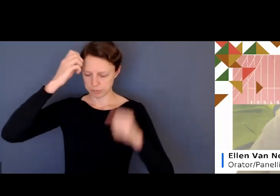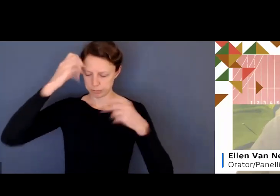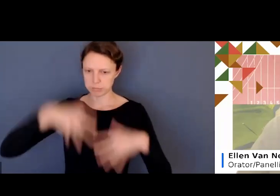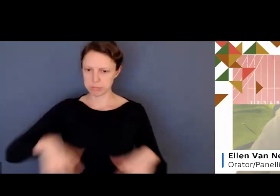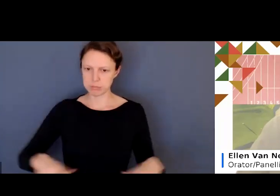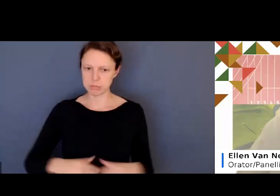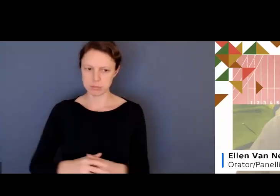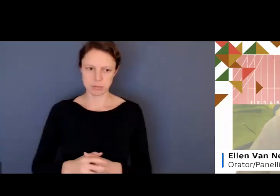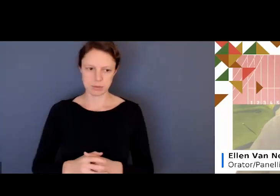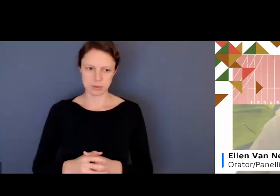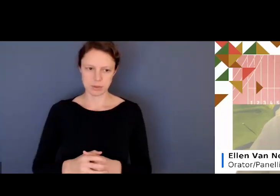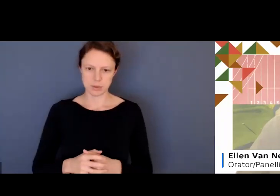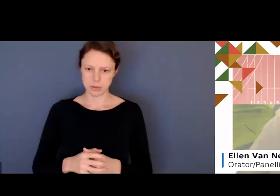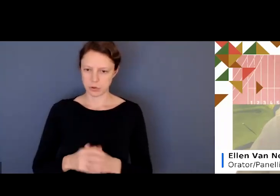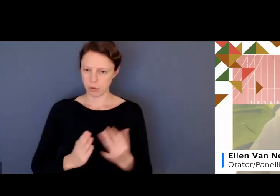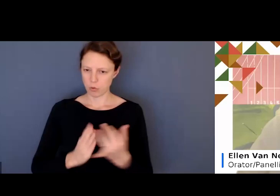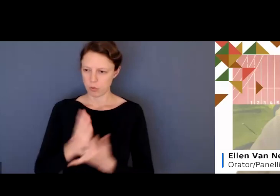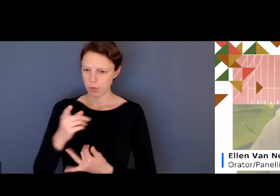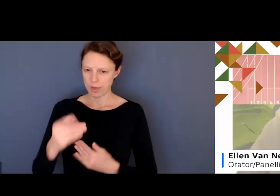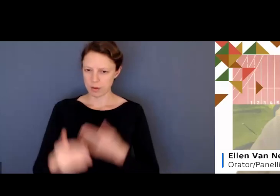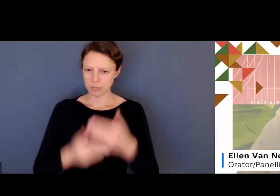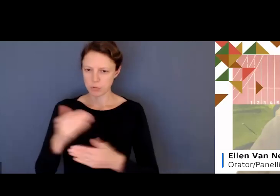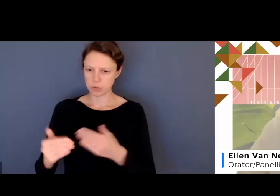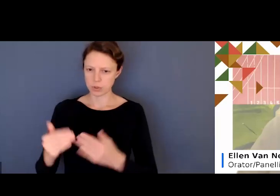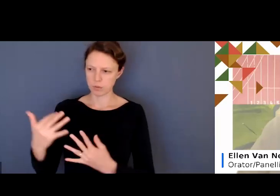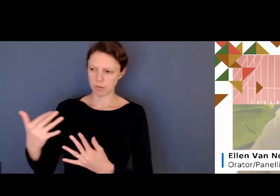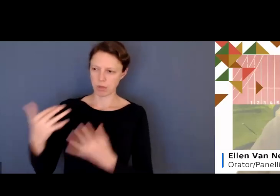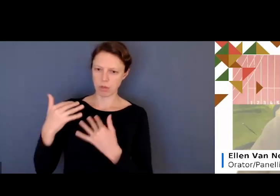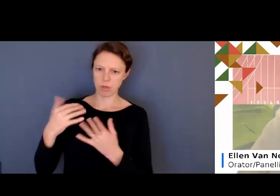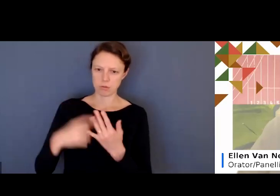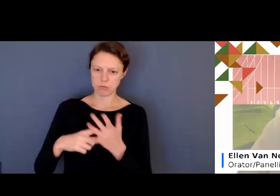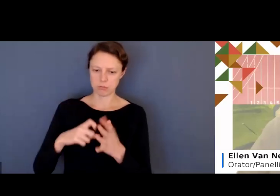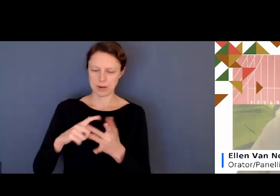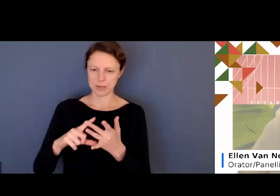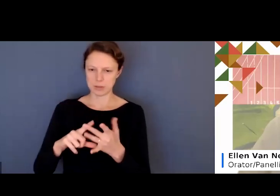racially vilified,